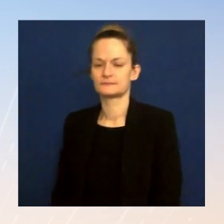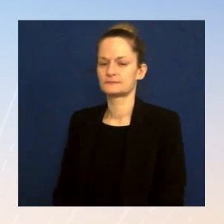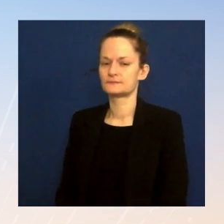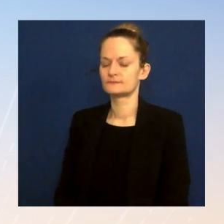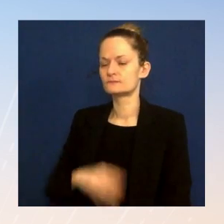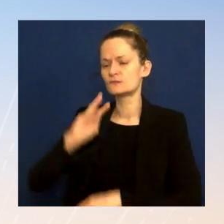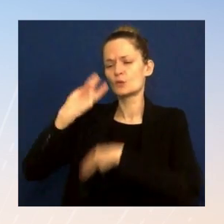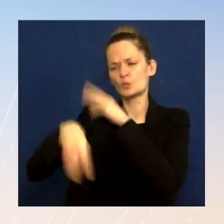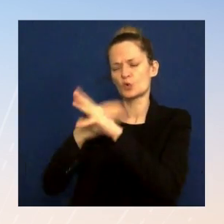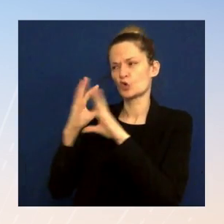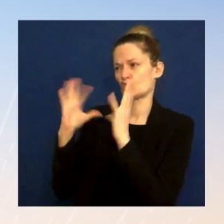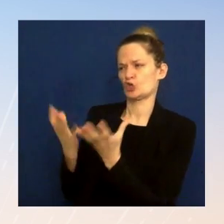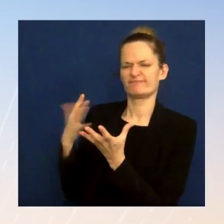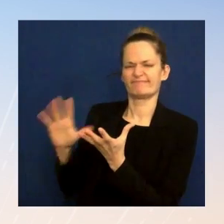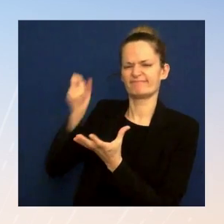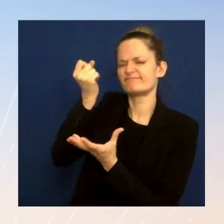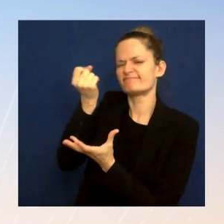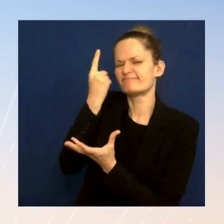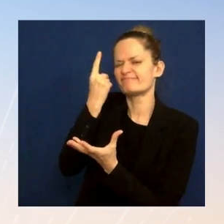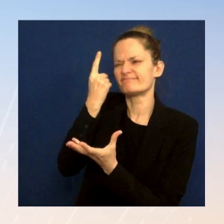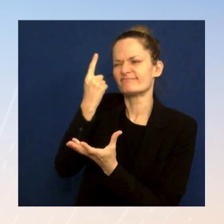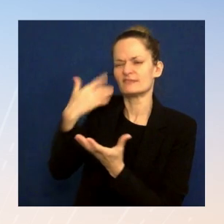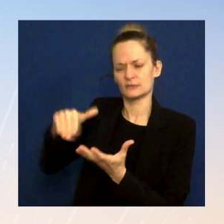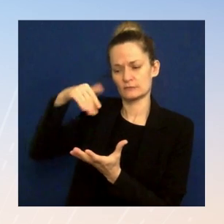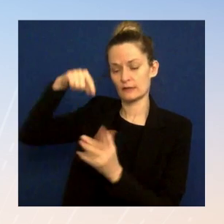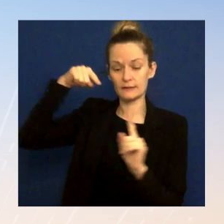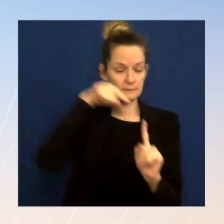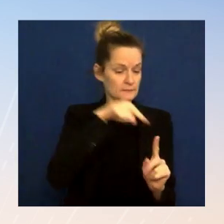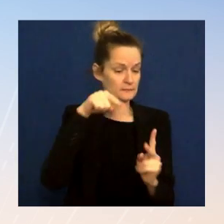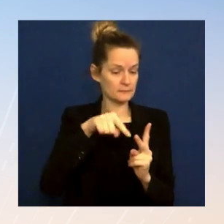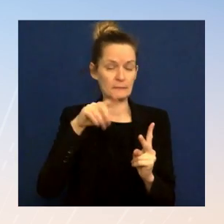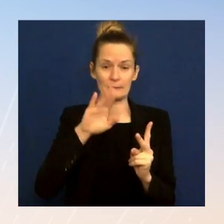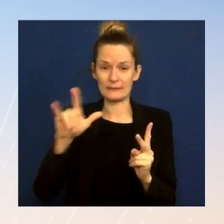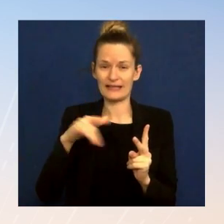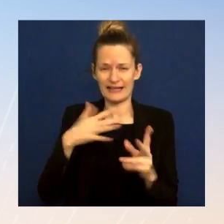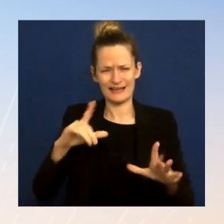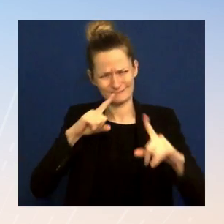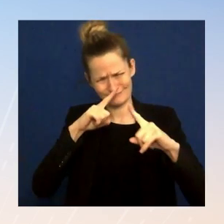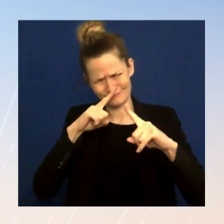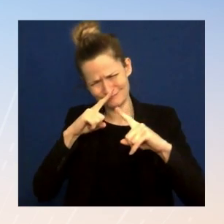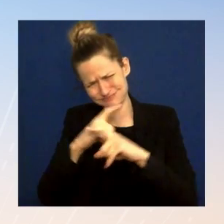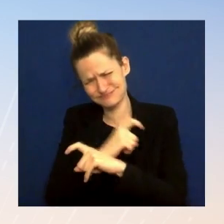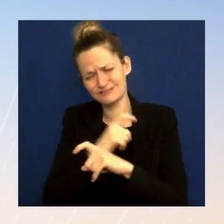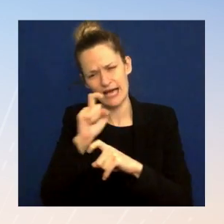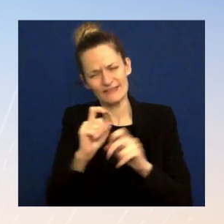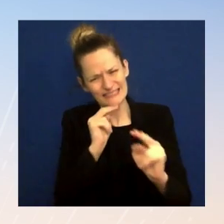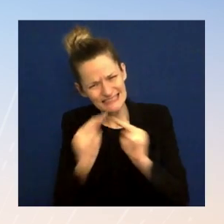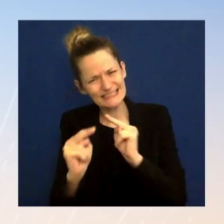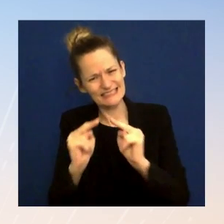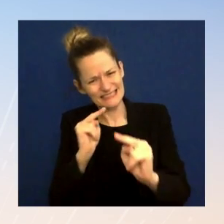a complex, far-reaching negotiation on some of the largest investments in modern memory